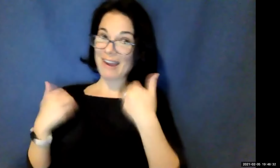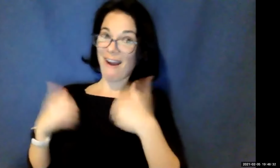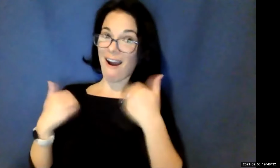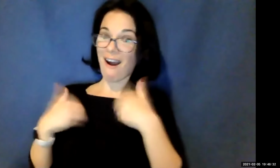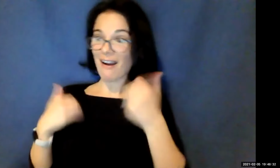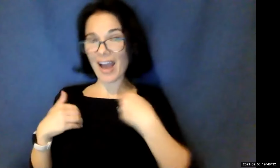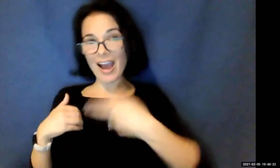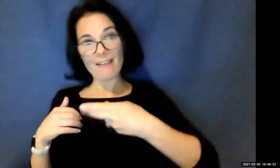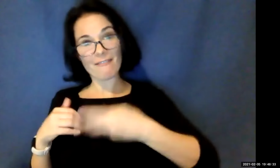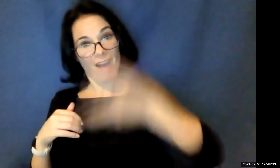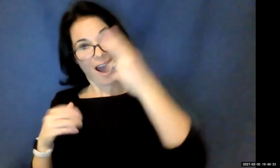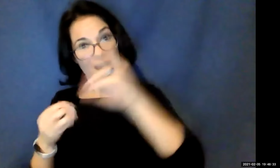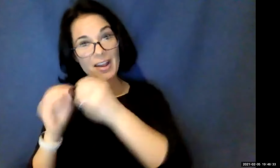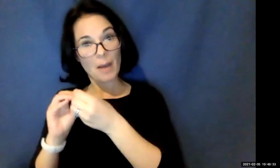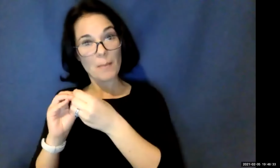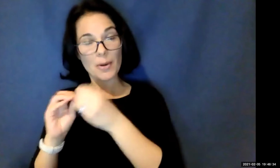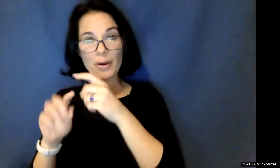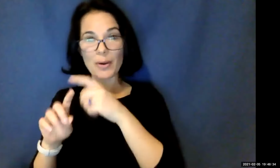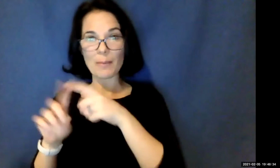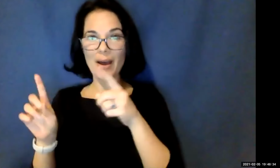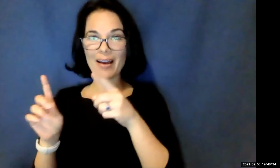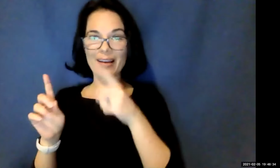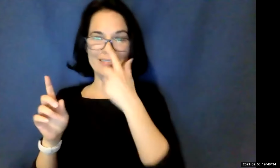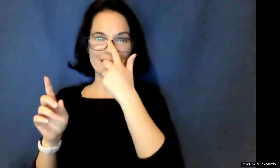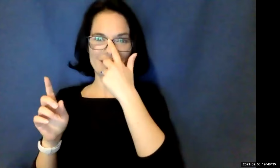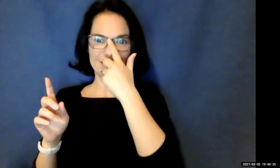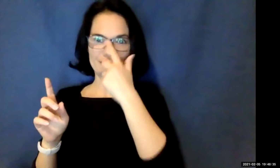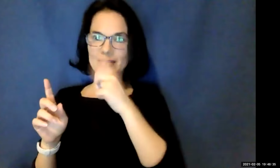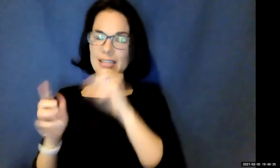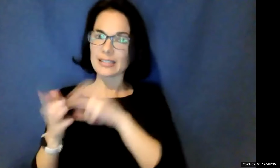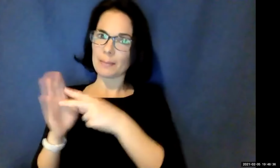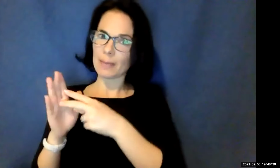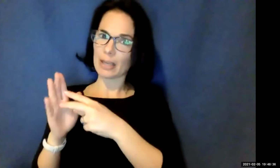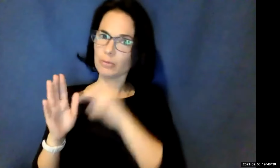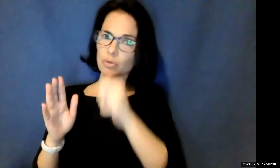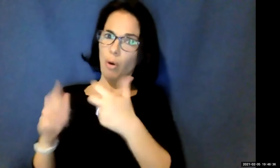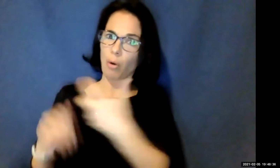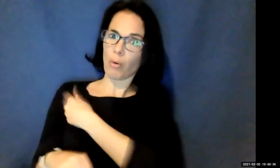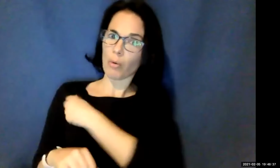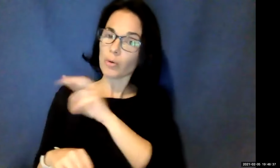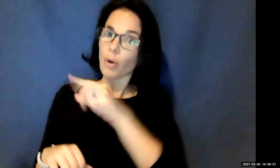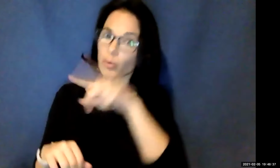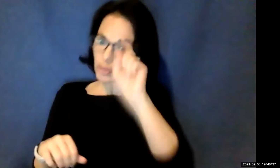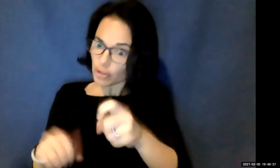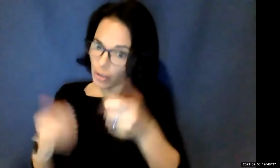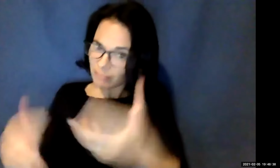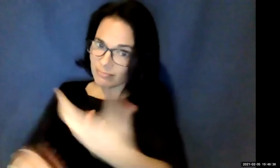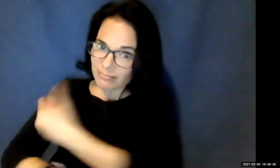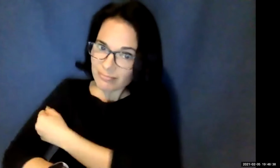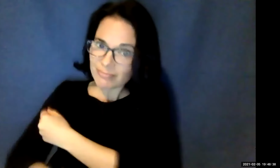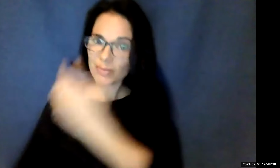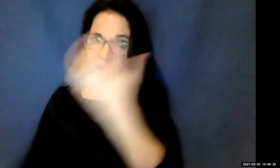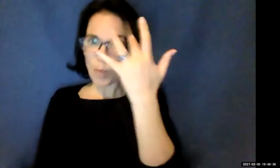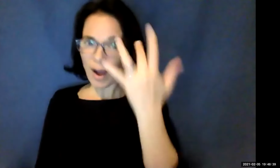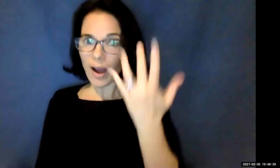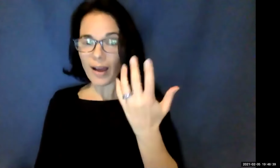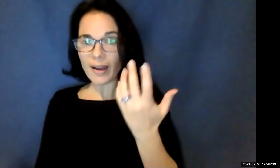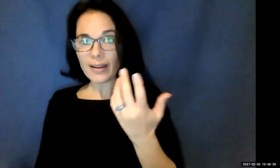that doesn’t mean, you know, that you should not get vaccinated. That’s actually more reason to get vaccinated, because even if you’re less likely to get